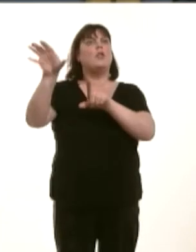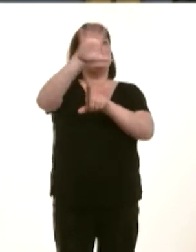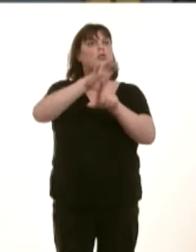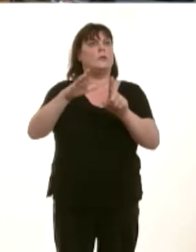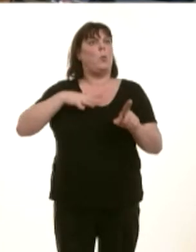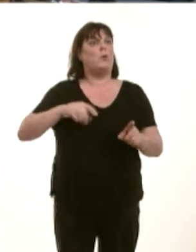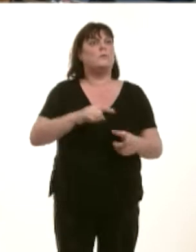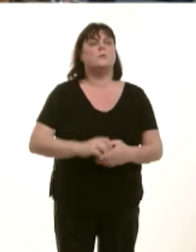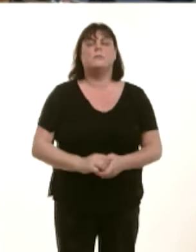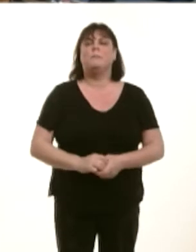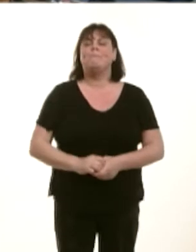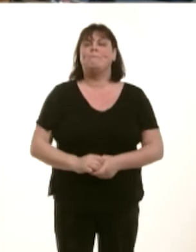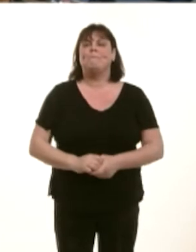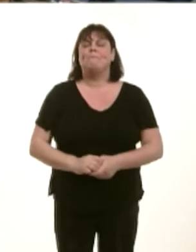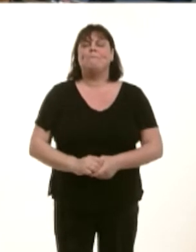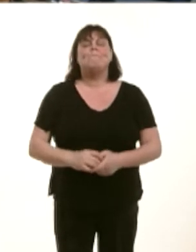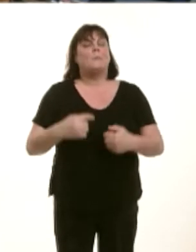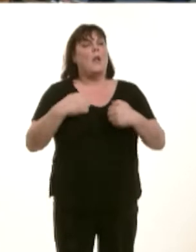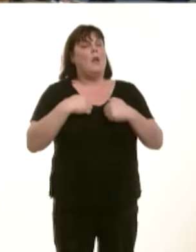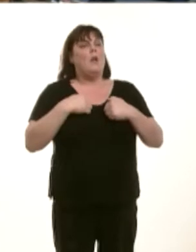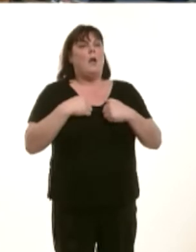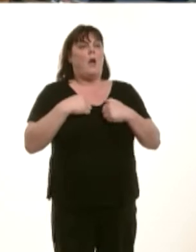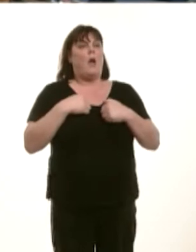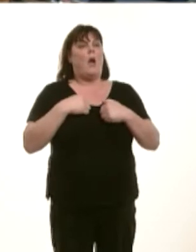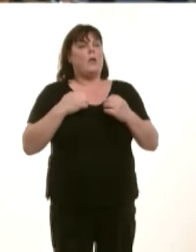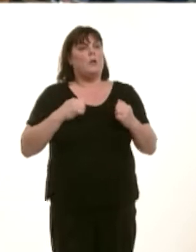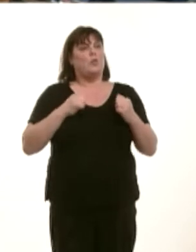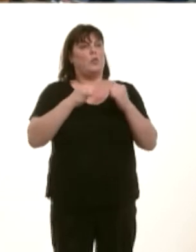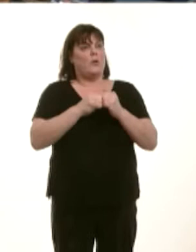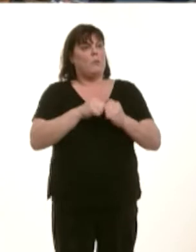Angela Burns: Of course, Minister, I, too, join with you and with Julie Morgan in welcoming